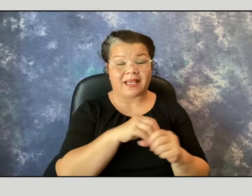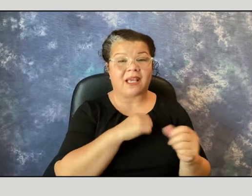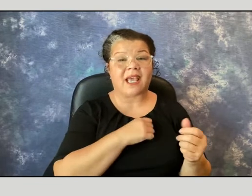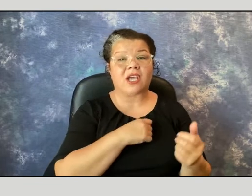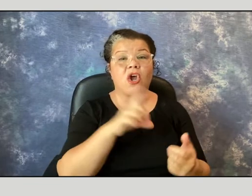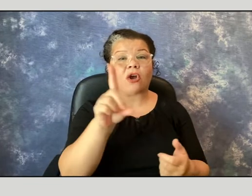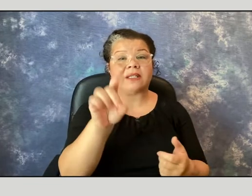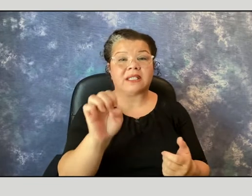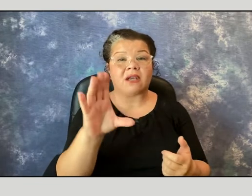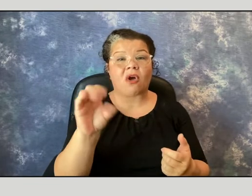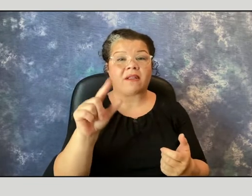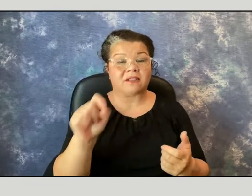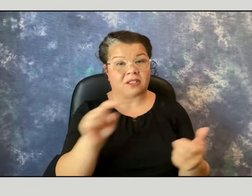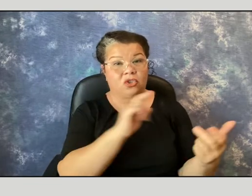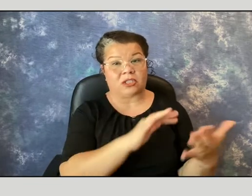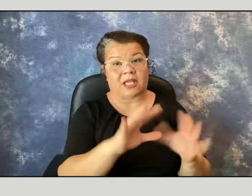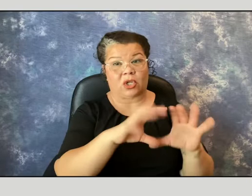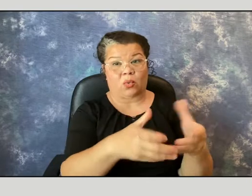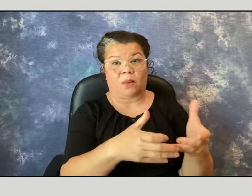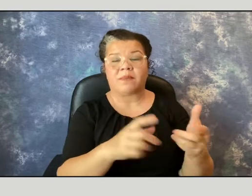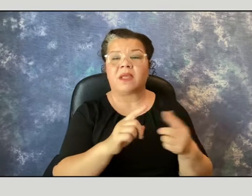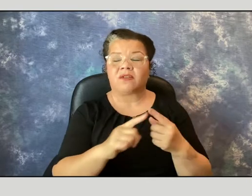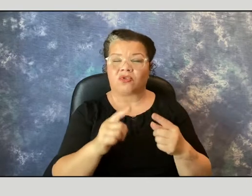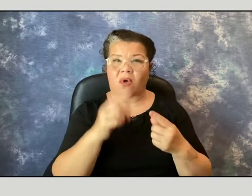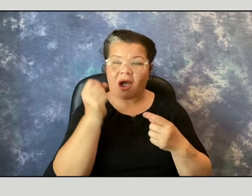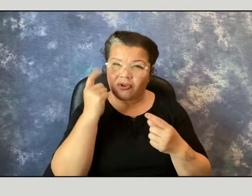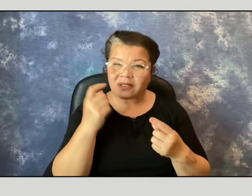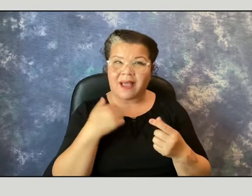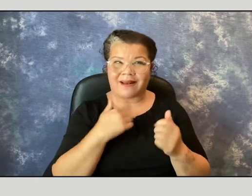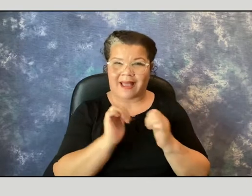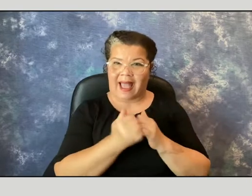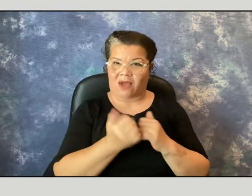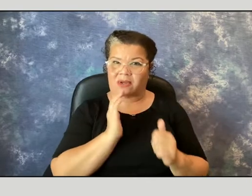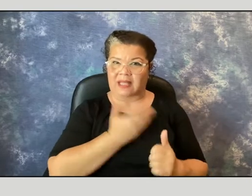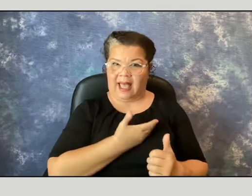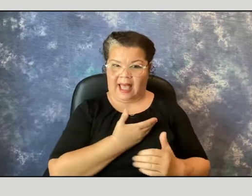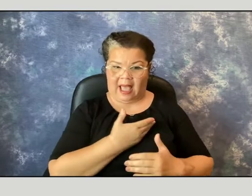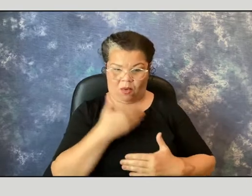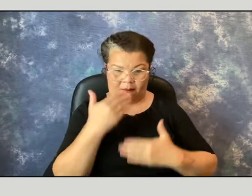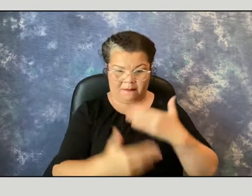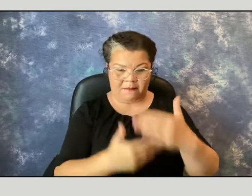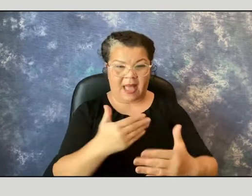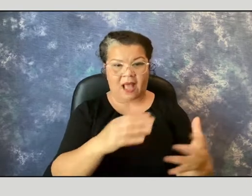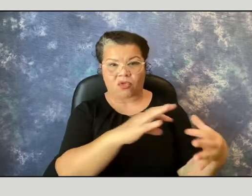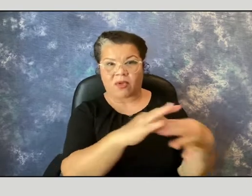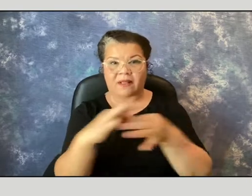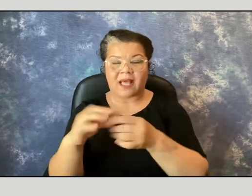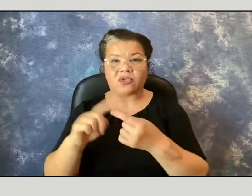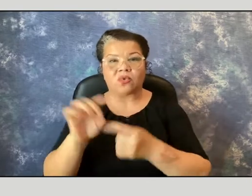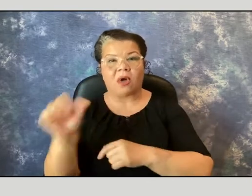how does our path relate to the path followed by Martinique and Guadeloupians, but also folks in the Philippines,